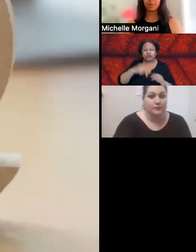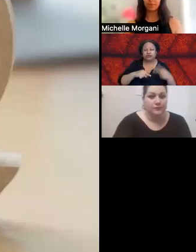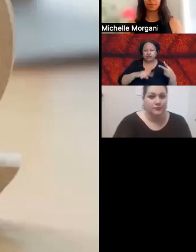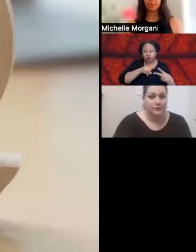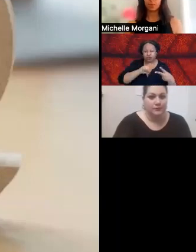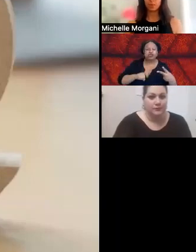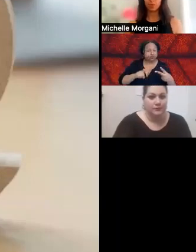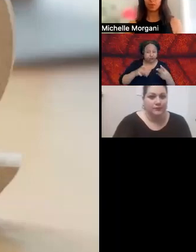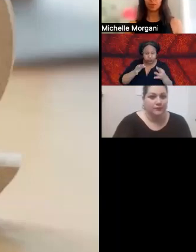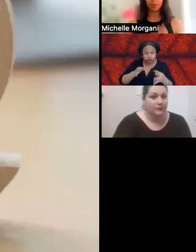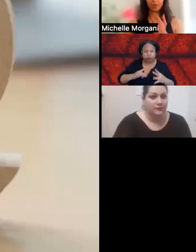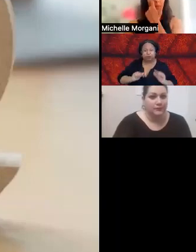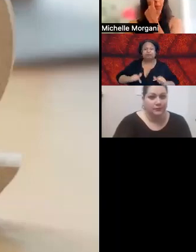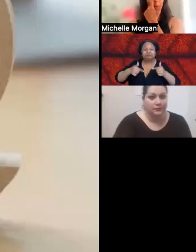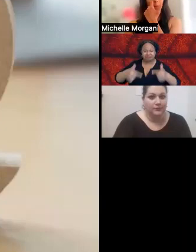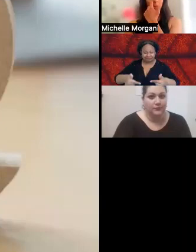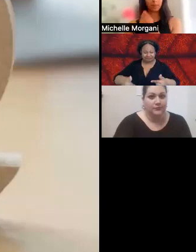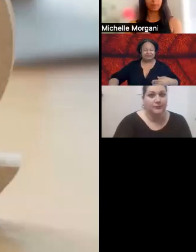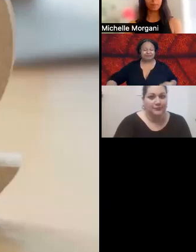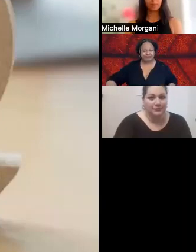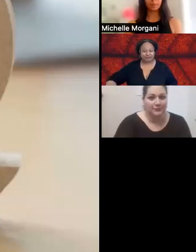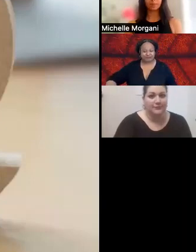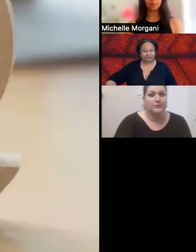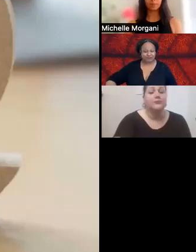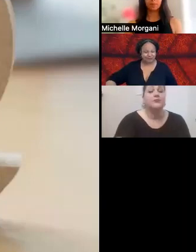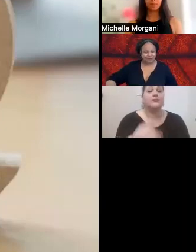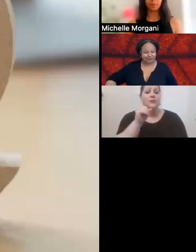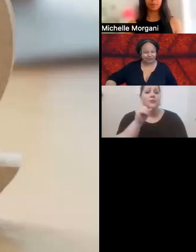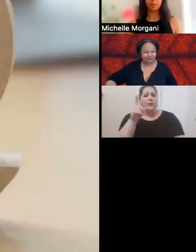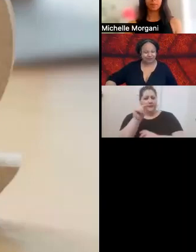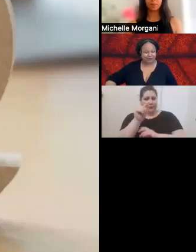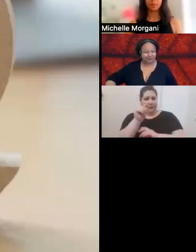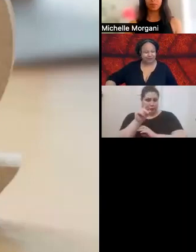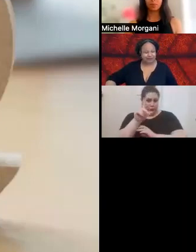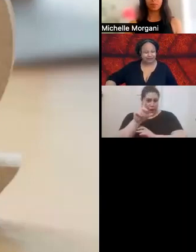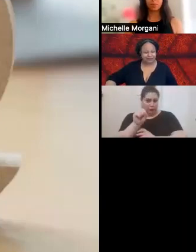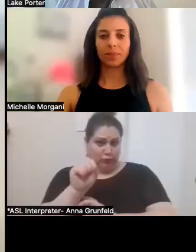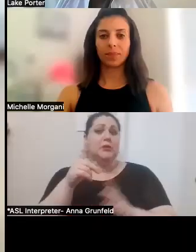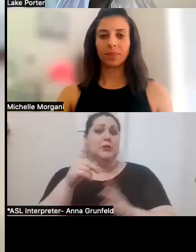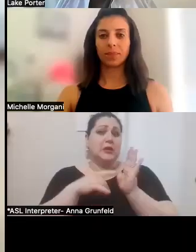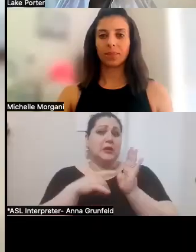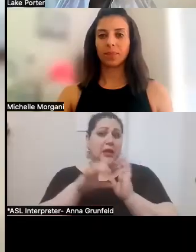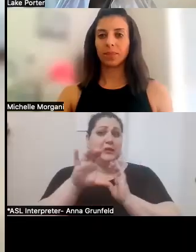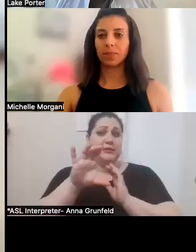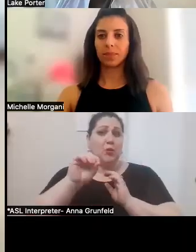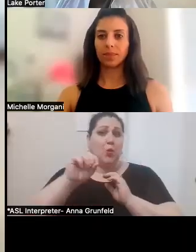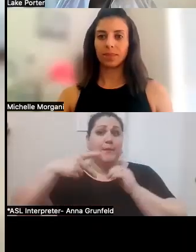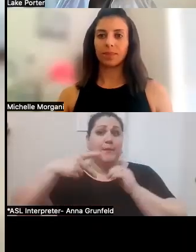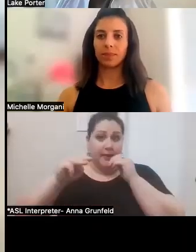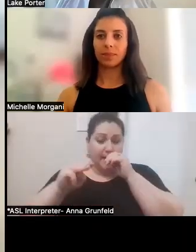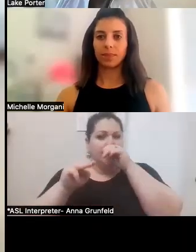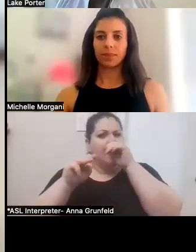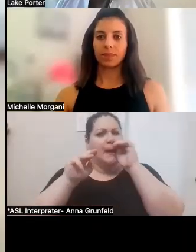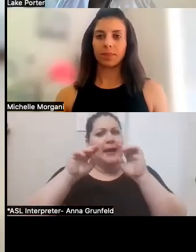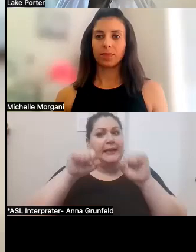One of them was for tools such as the COPM can only specific groups administer these, for example just OTs.